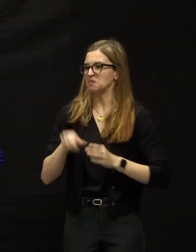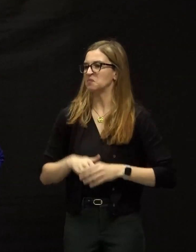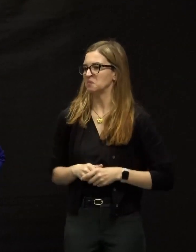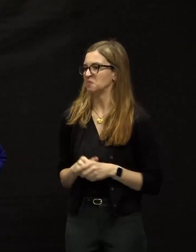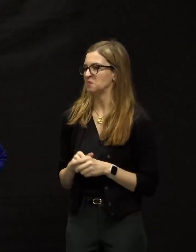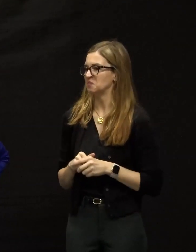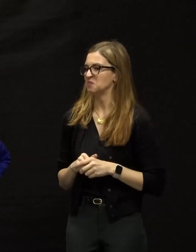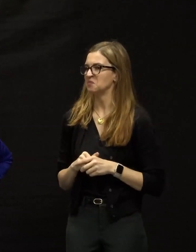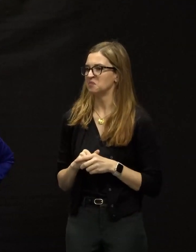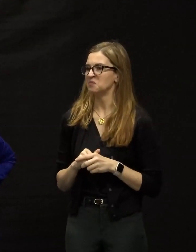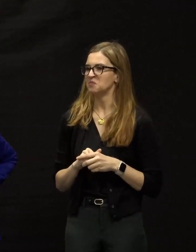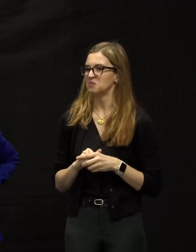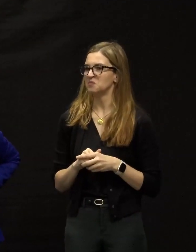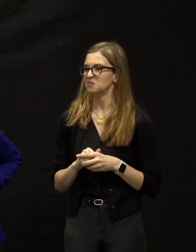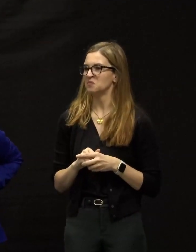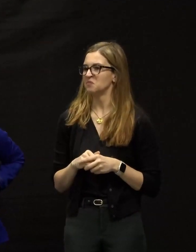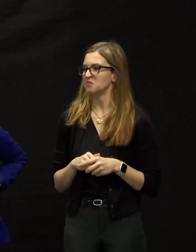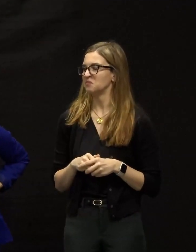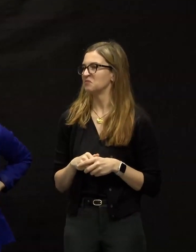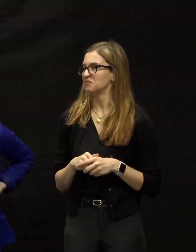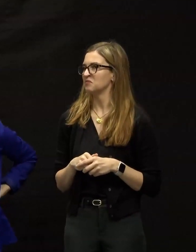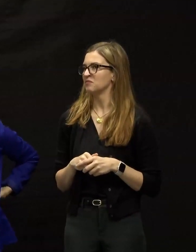So, but yeah, fairly new.